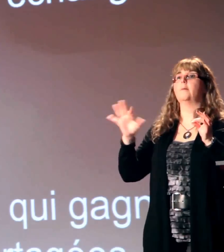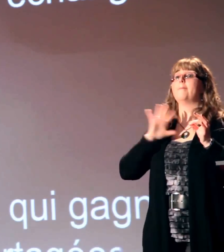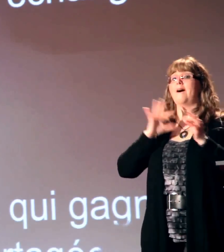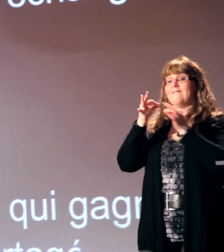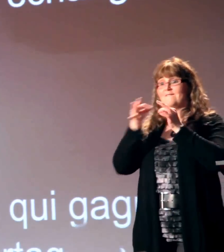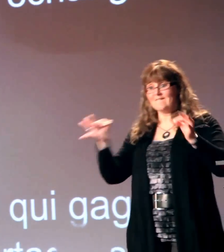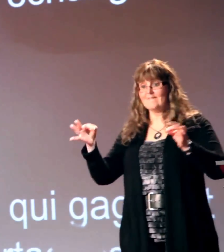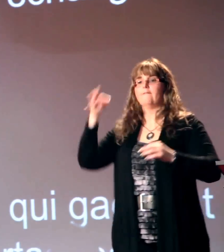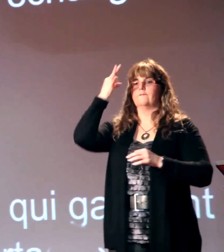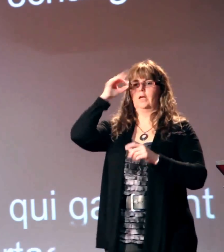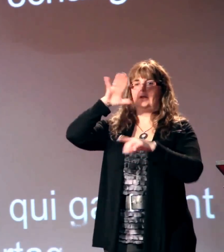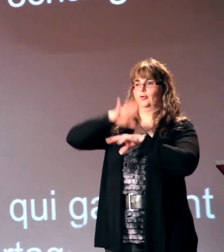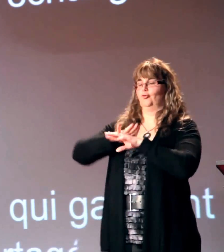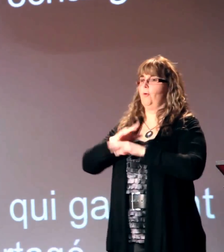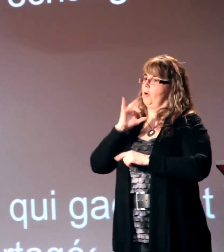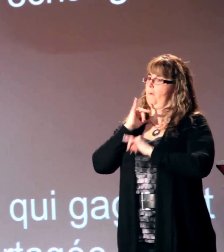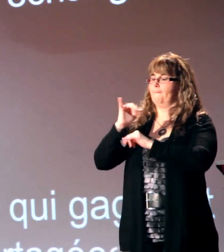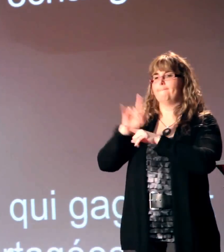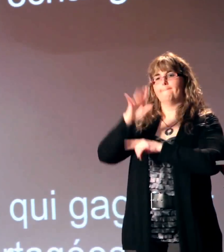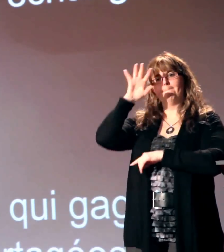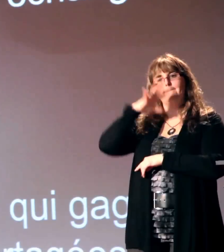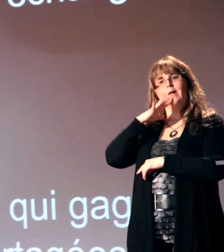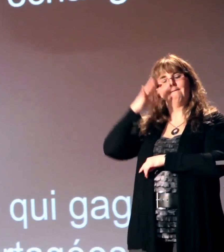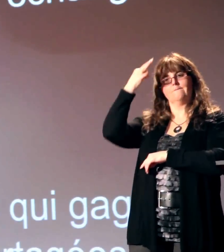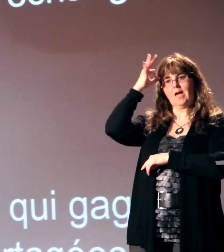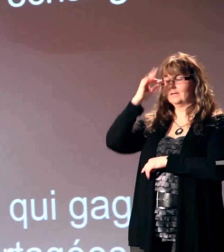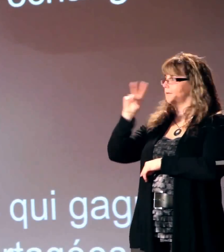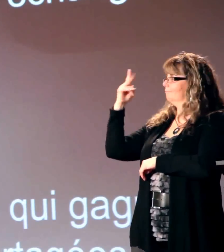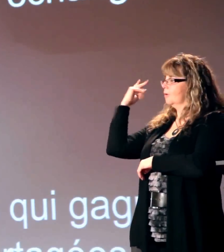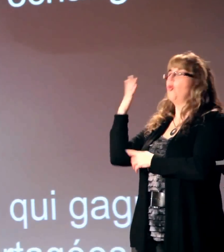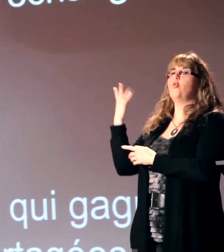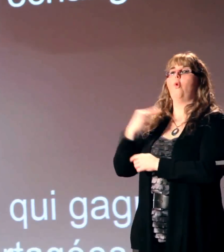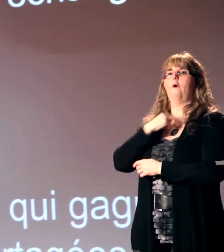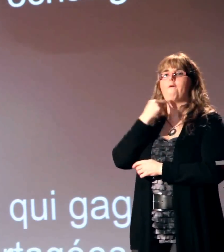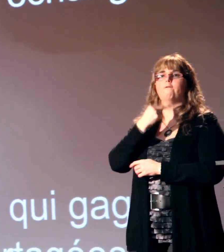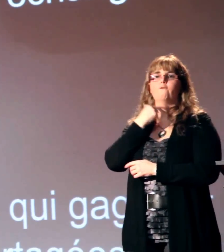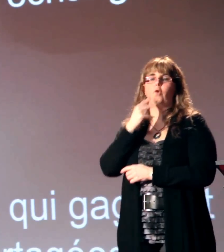...which would appear on screen or be read by an artificial voice.